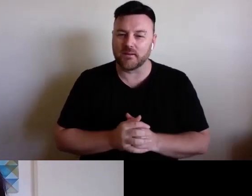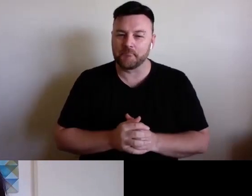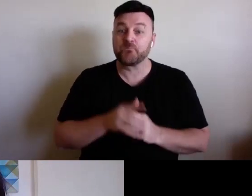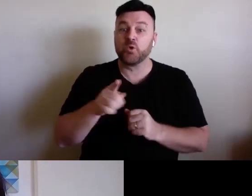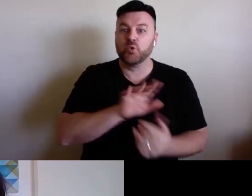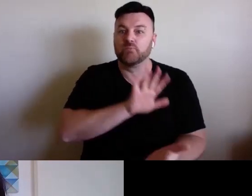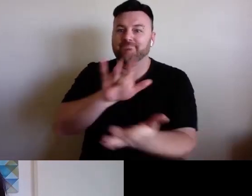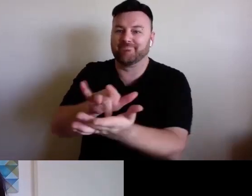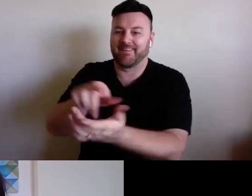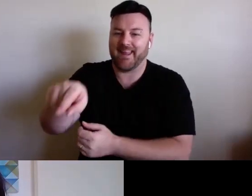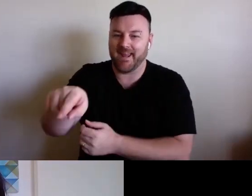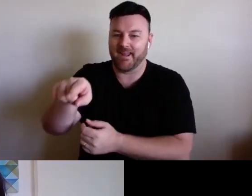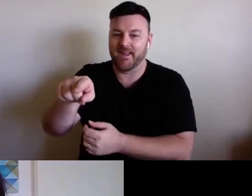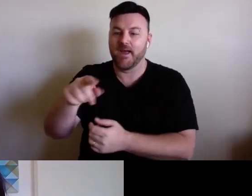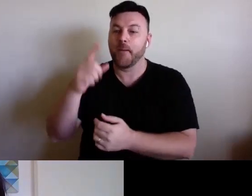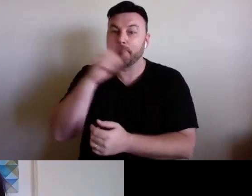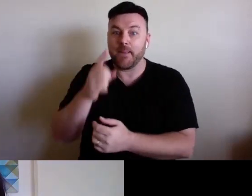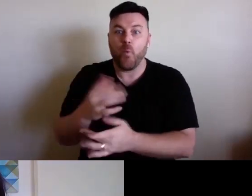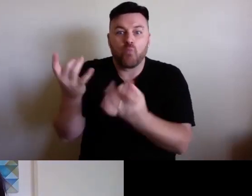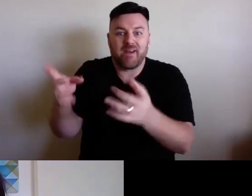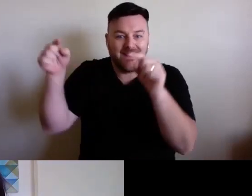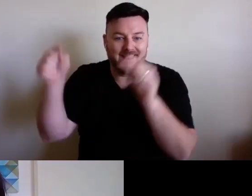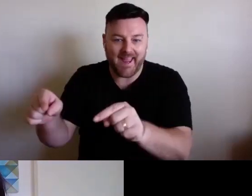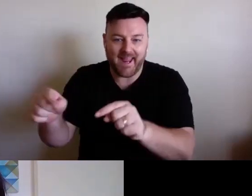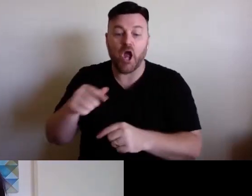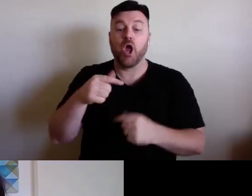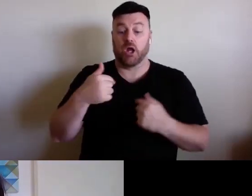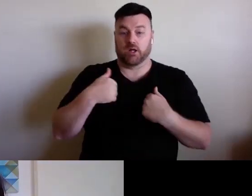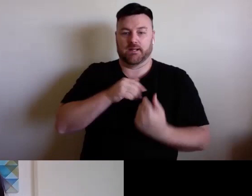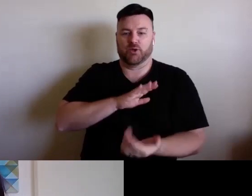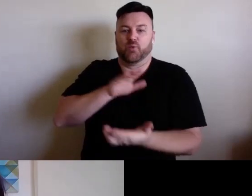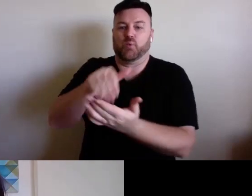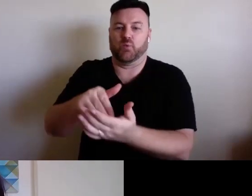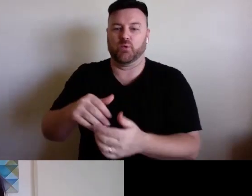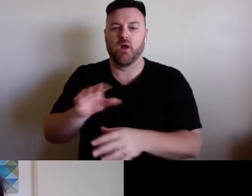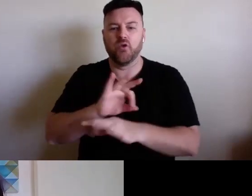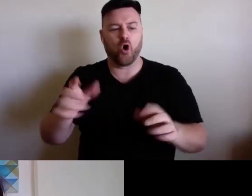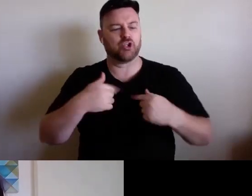broadcast. The internet is brilliant because it's this 2-way thing. You